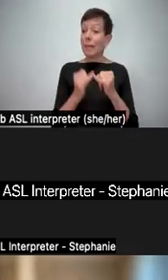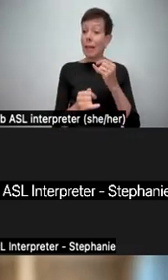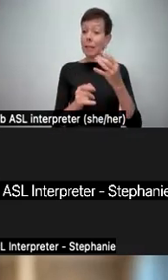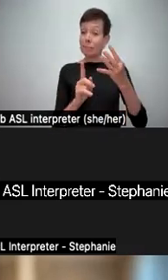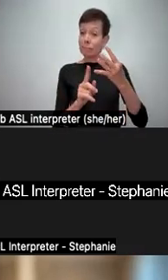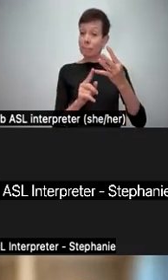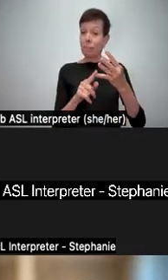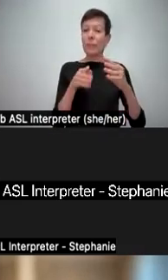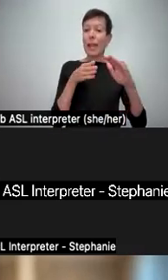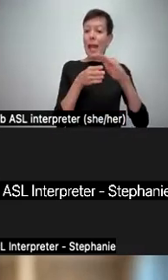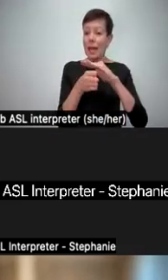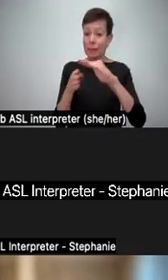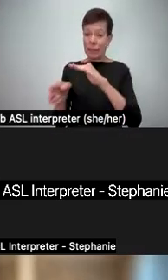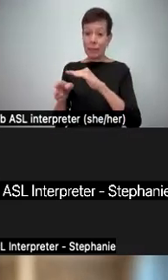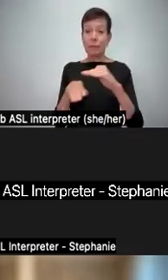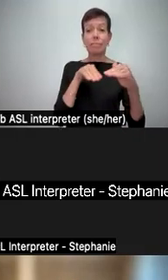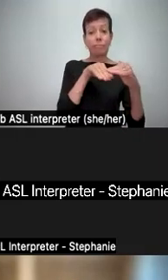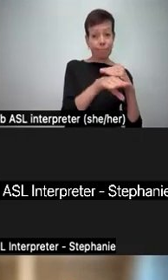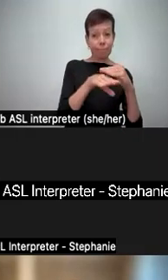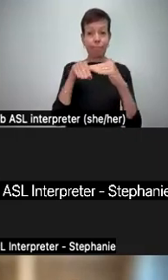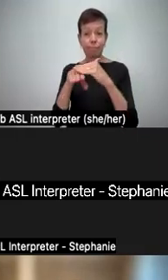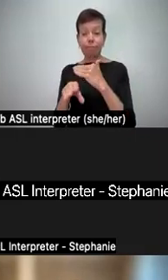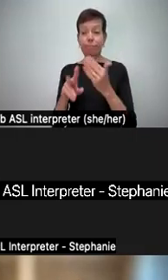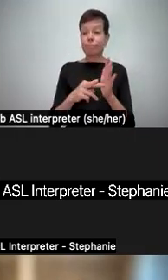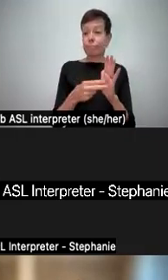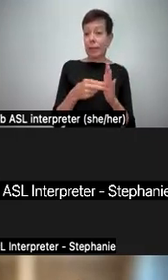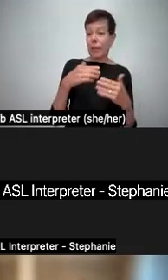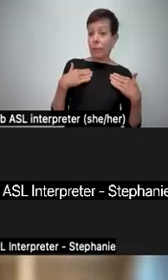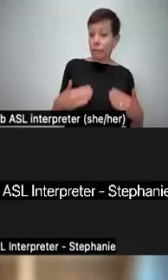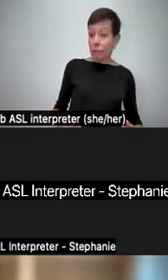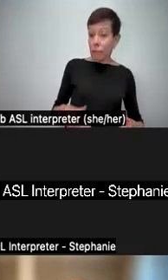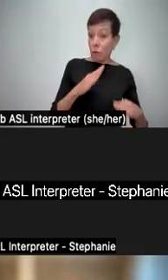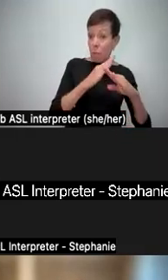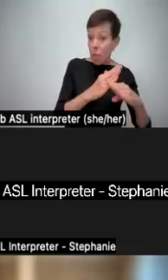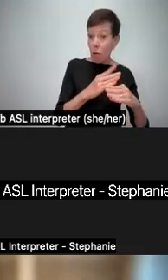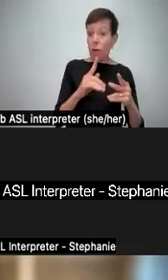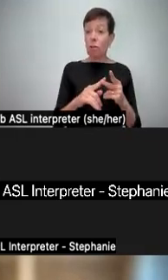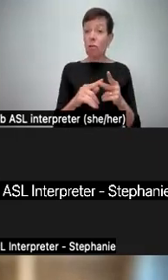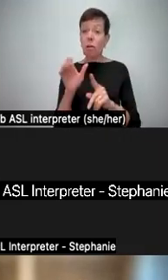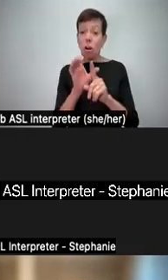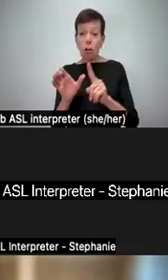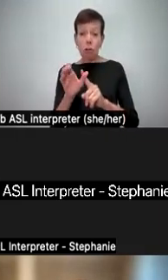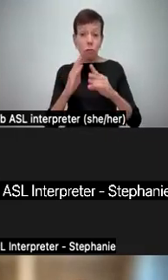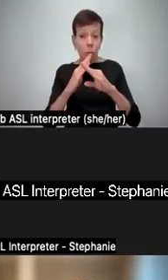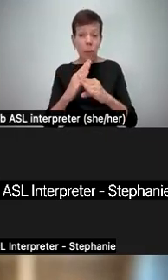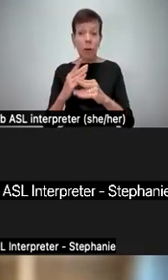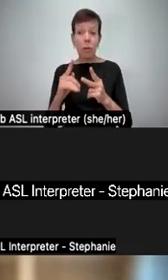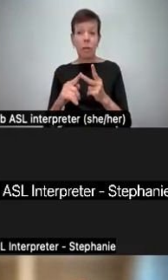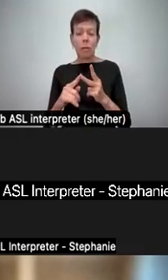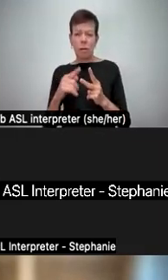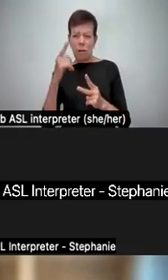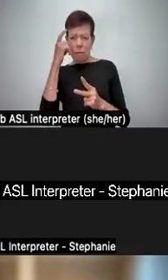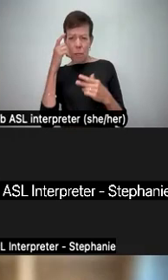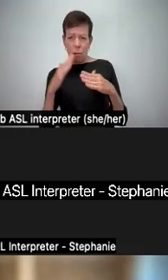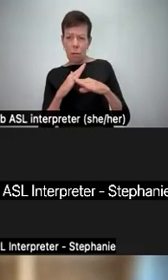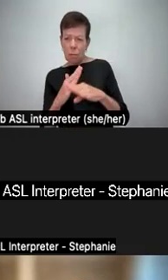people who encounter physical, mental, or cultural barriers to our spaces, programs and services.